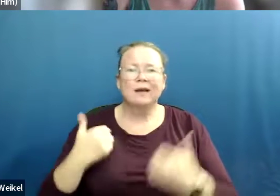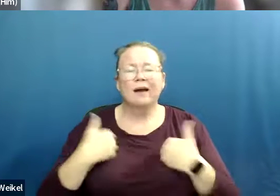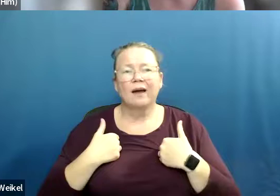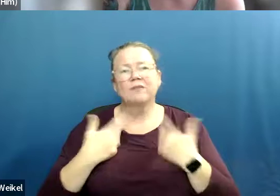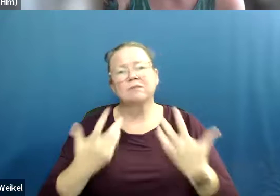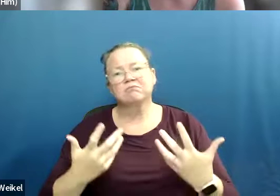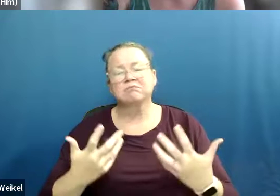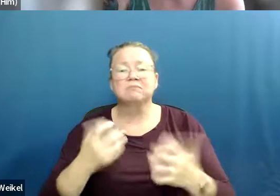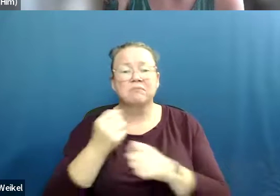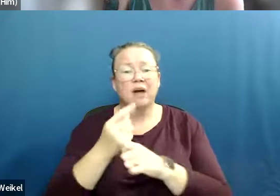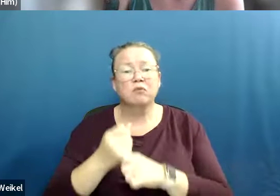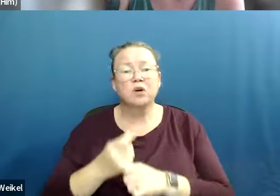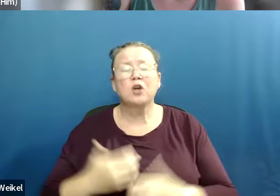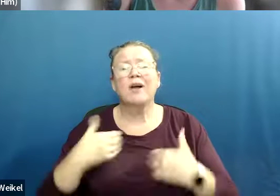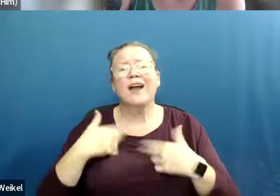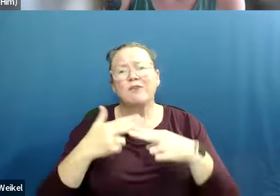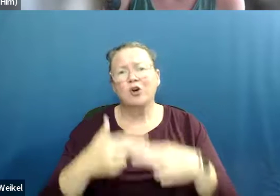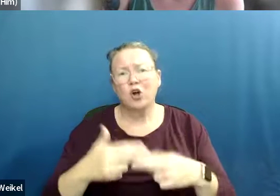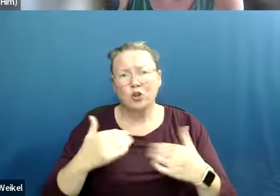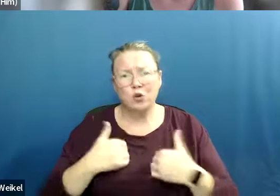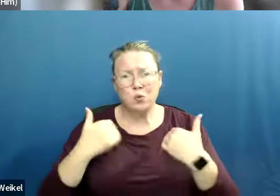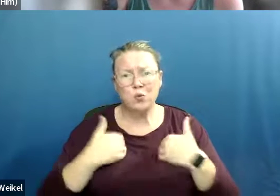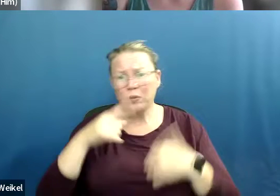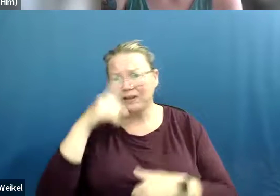Alan Cruz: every year we have what we call the use youth summer Academy.